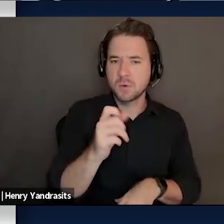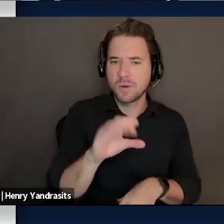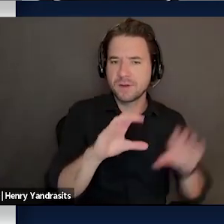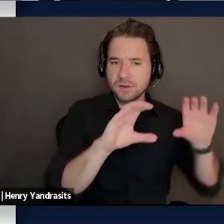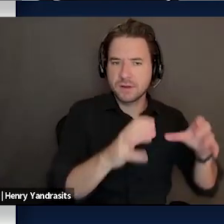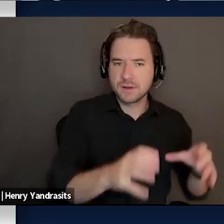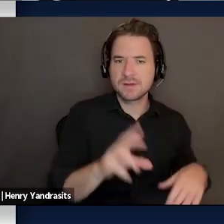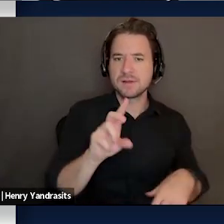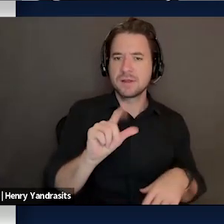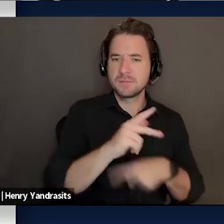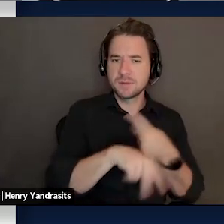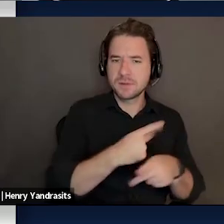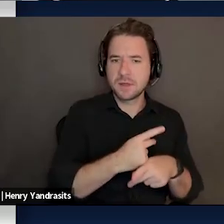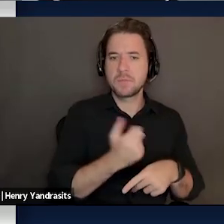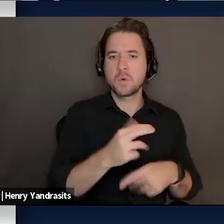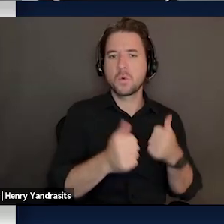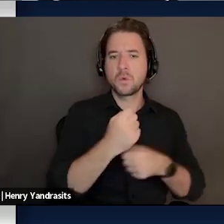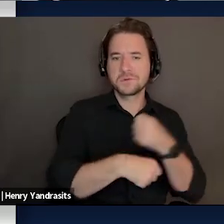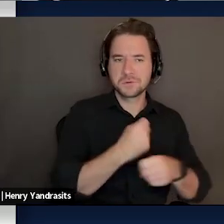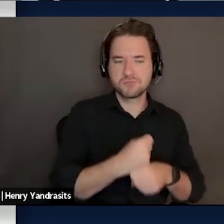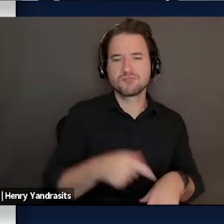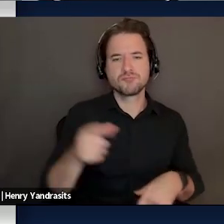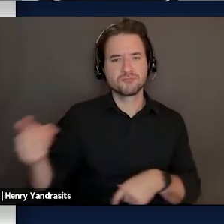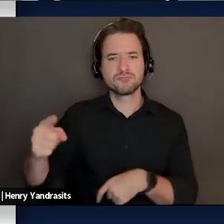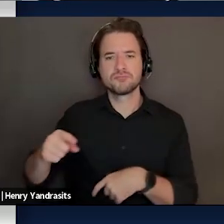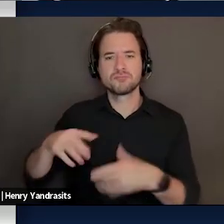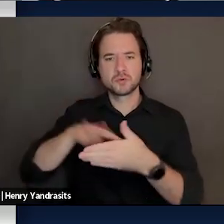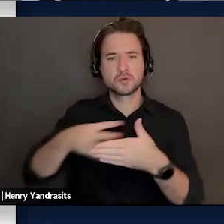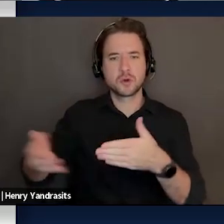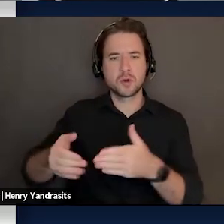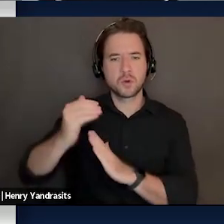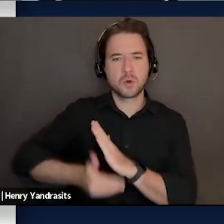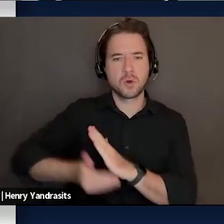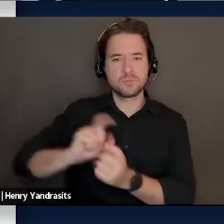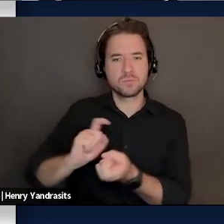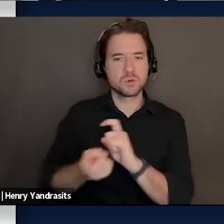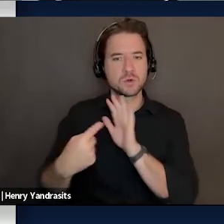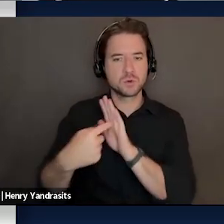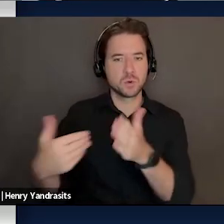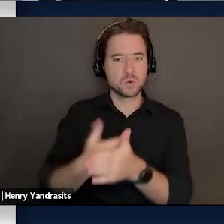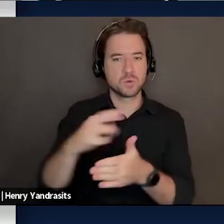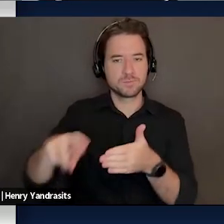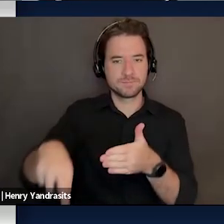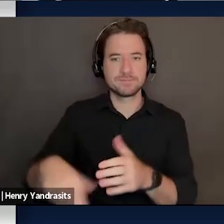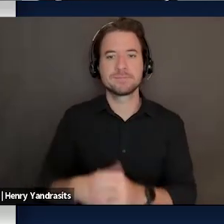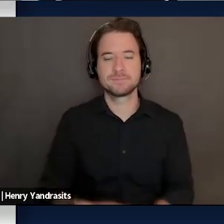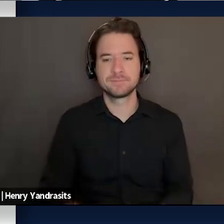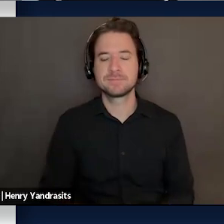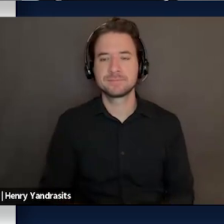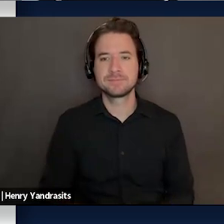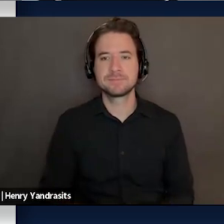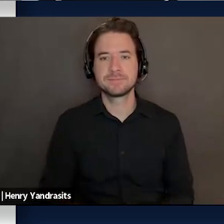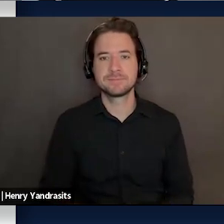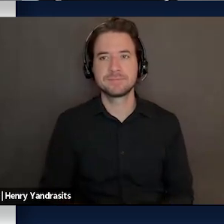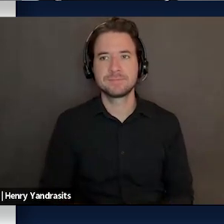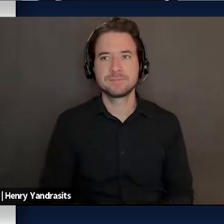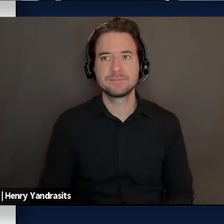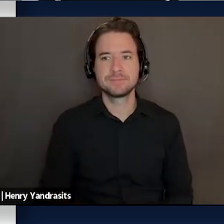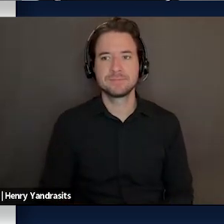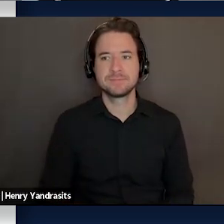And the chart will automatically update to show new results.